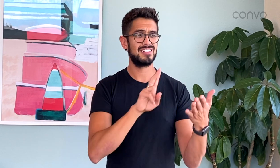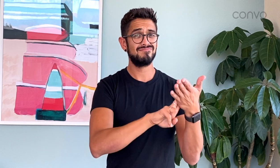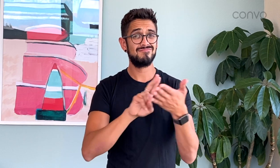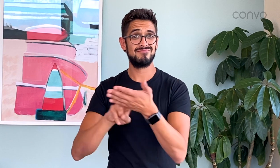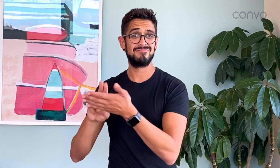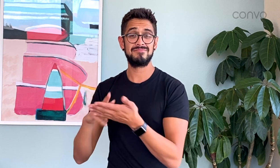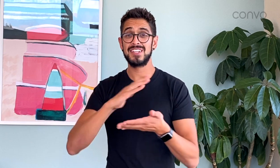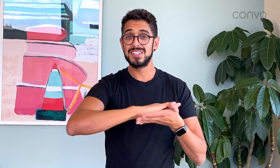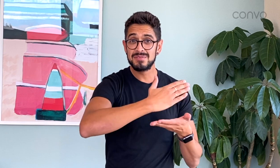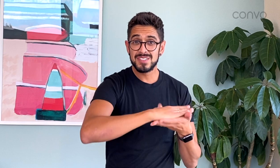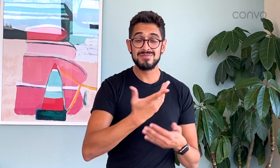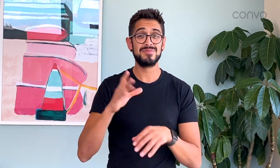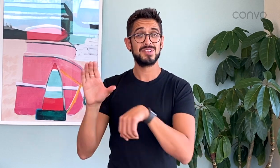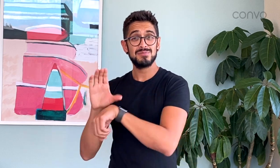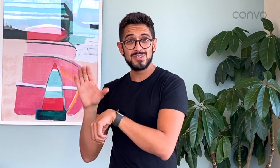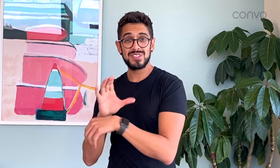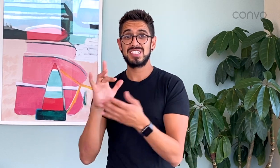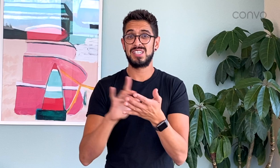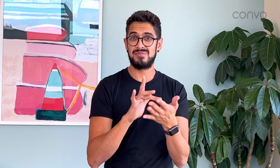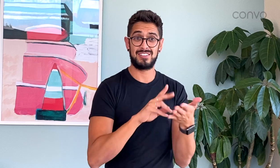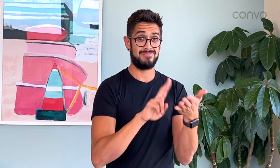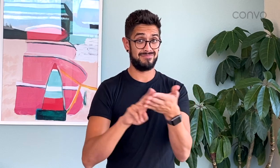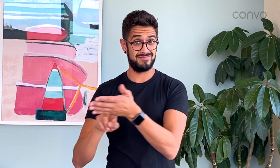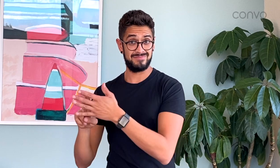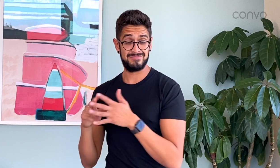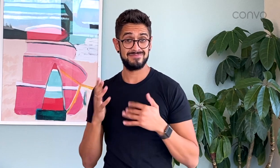you can log into all your devices. Laptop, computer, and tablet.